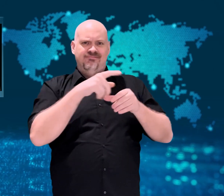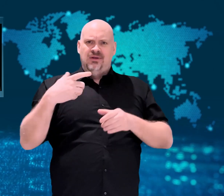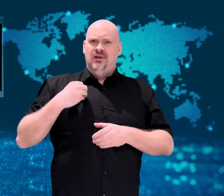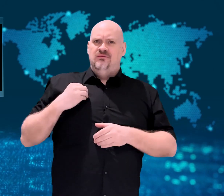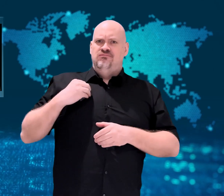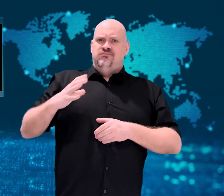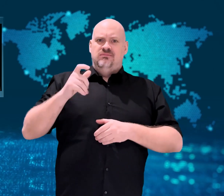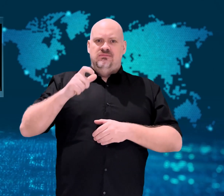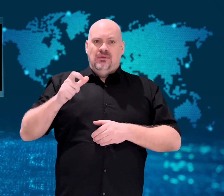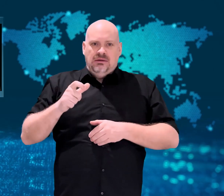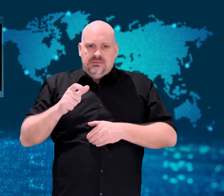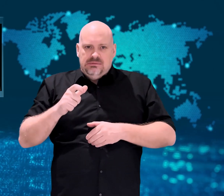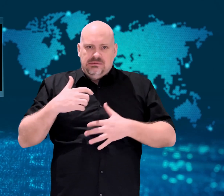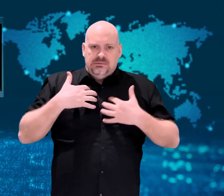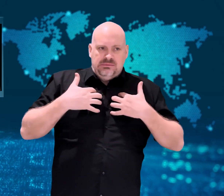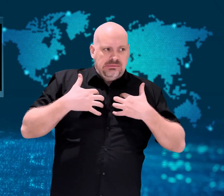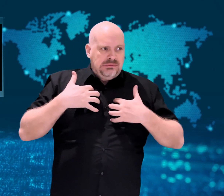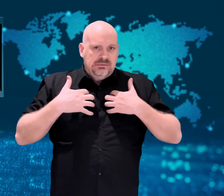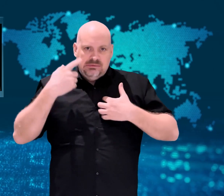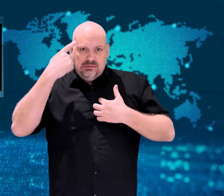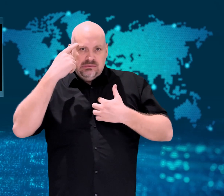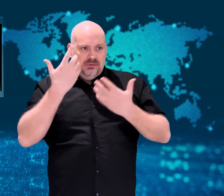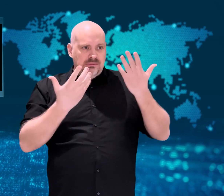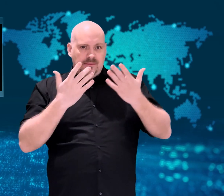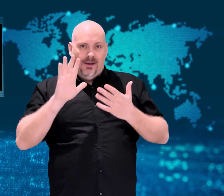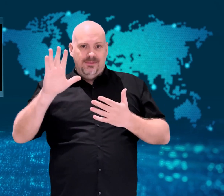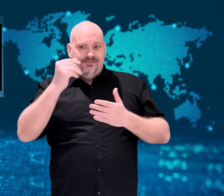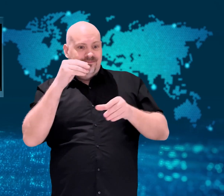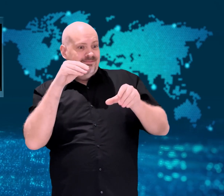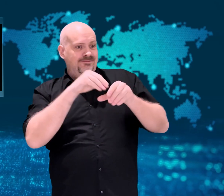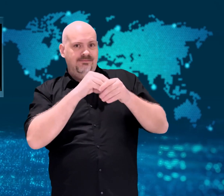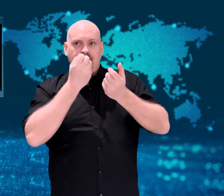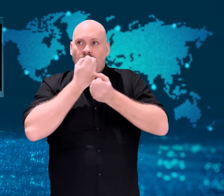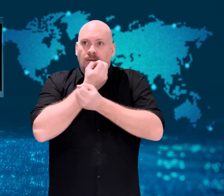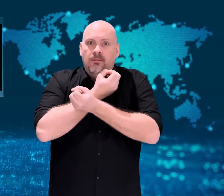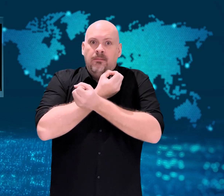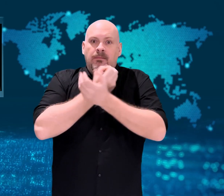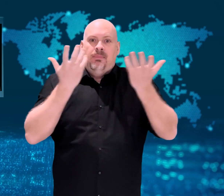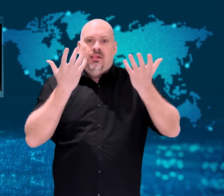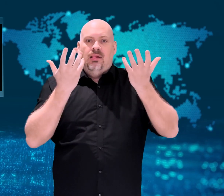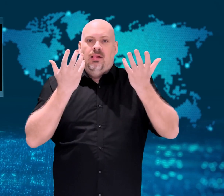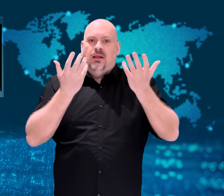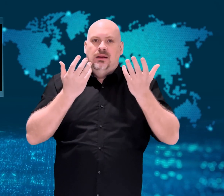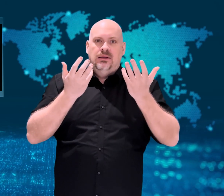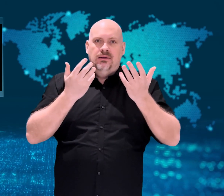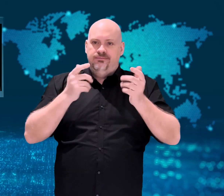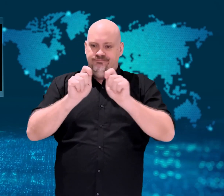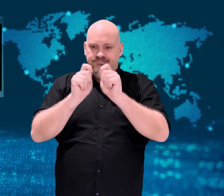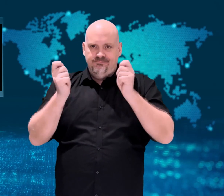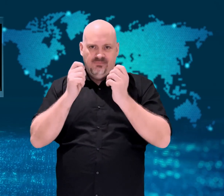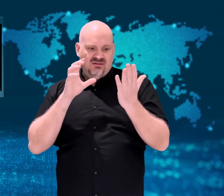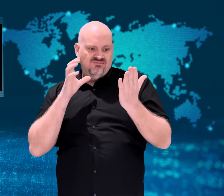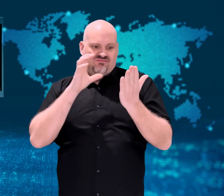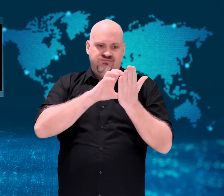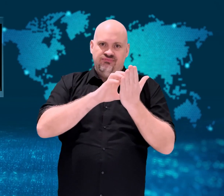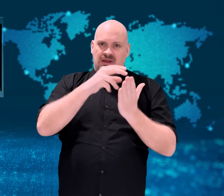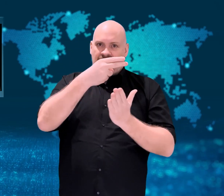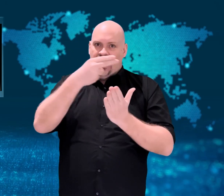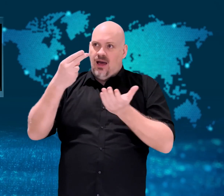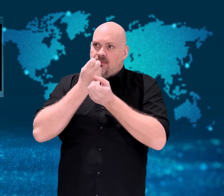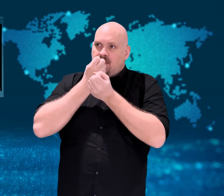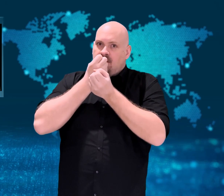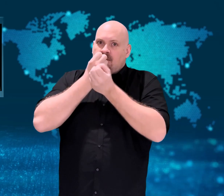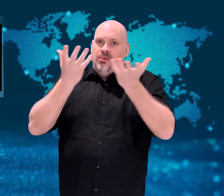Credit Suisse’s clients want reassurance that their account